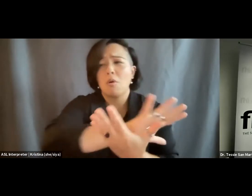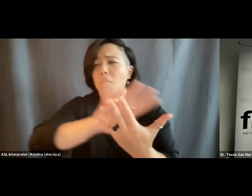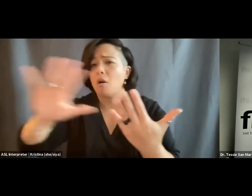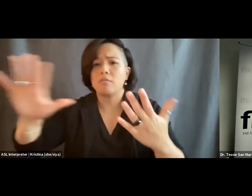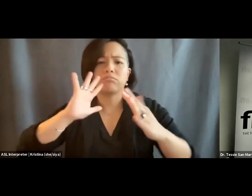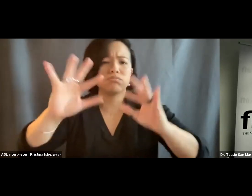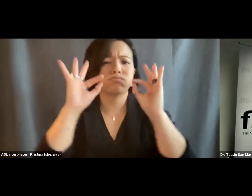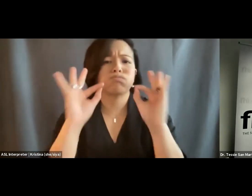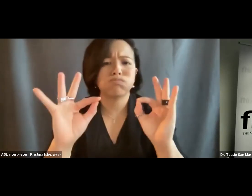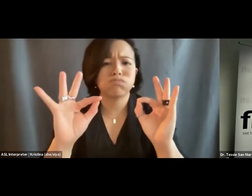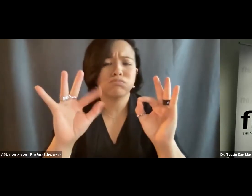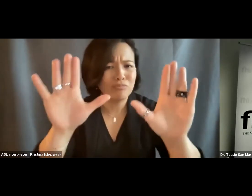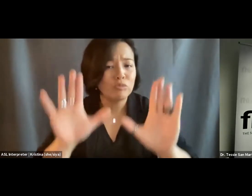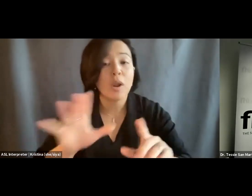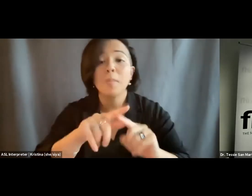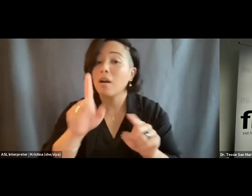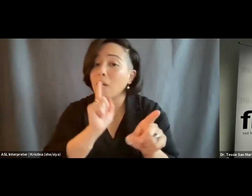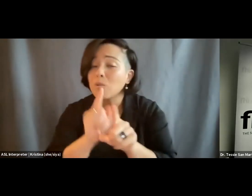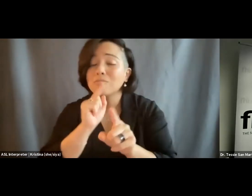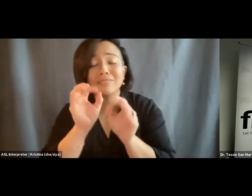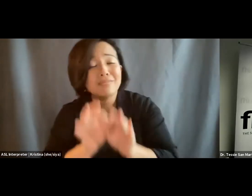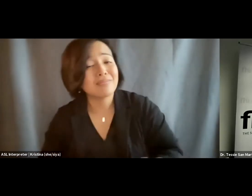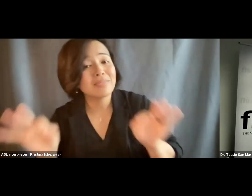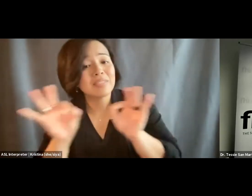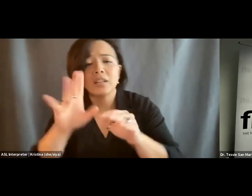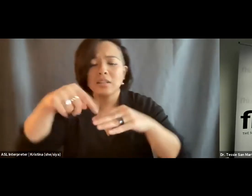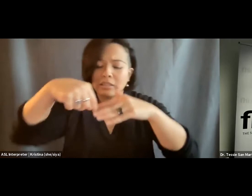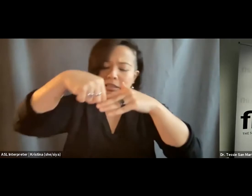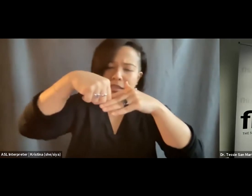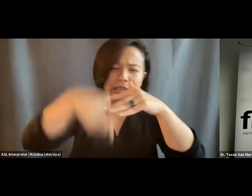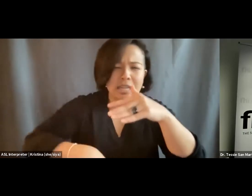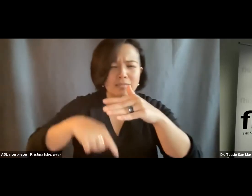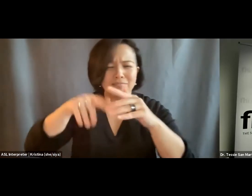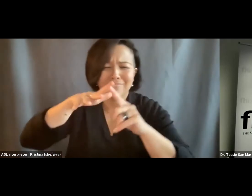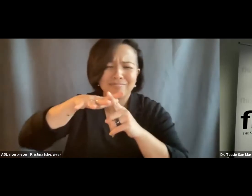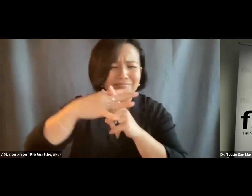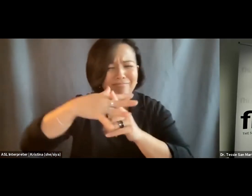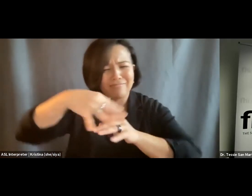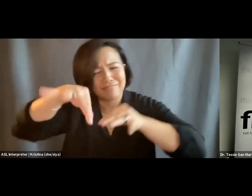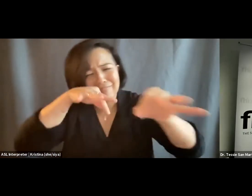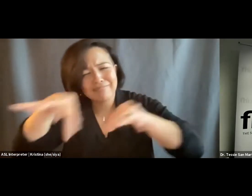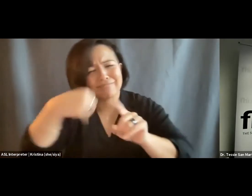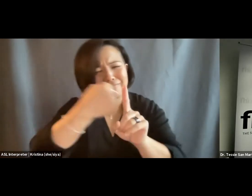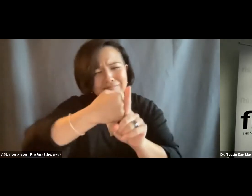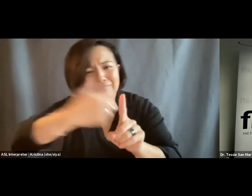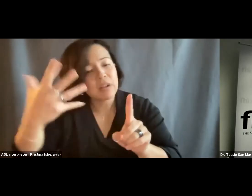But, what is also essential is a deep contextualisation of whatever approaches were finding. What I mean by that is to acknowledge that if these